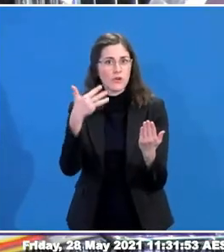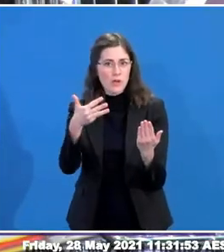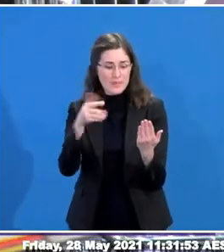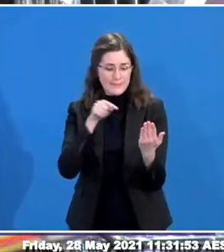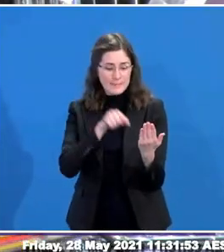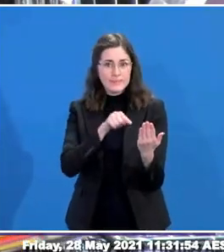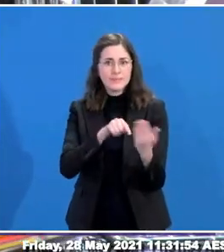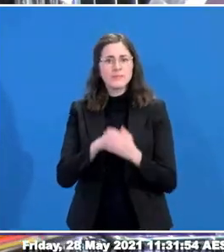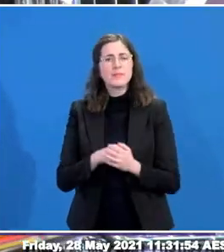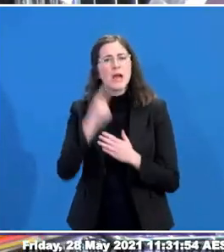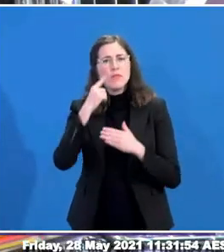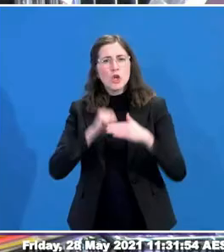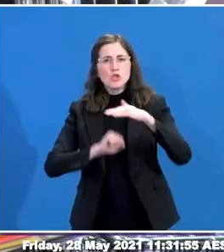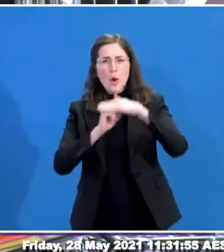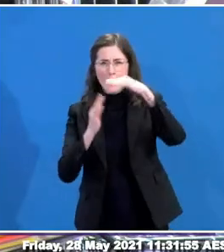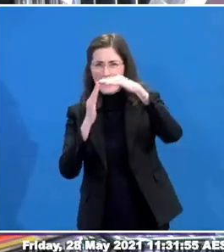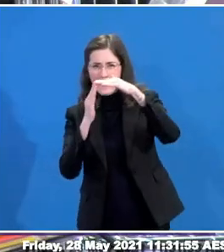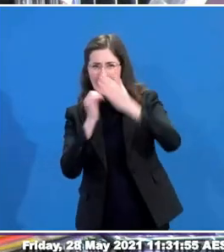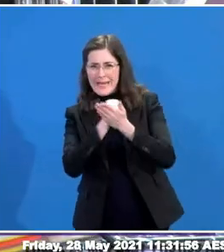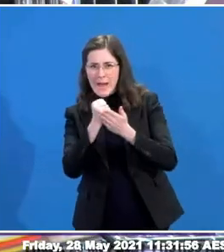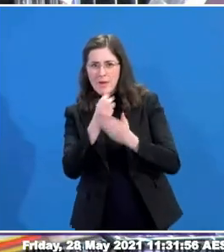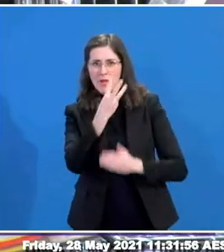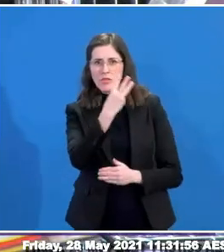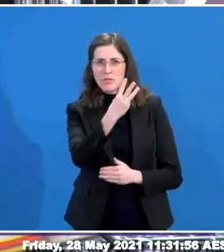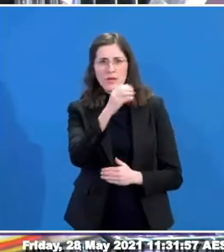In the top right-hand corner, the number is 3054.